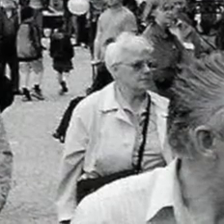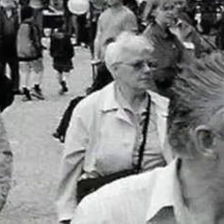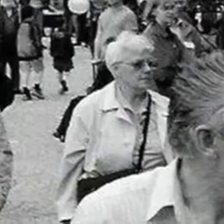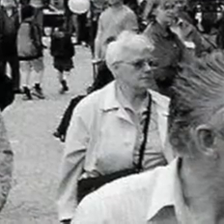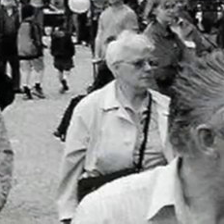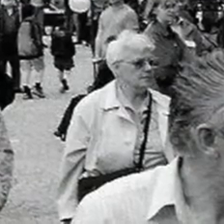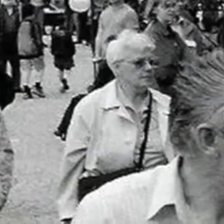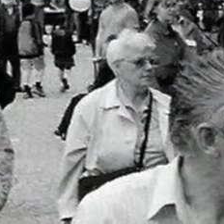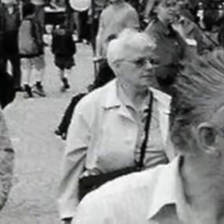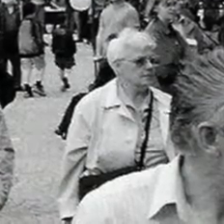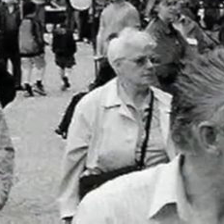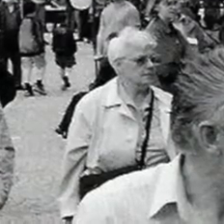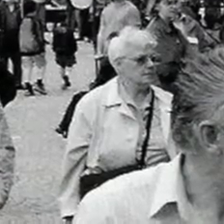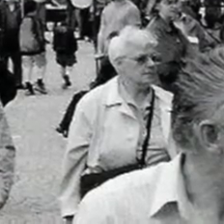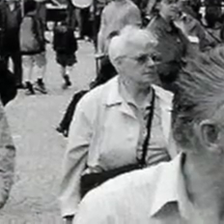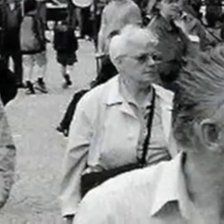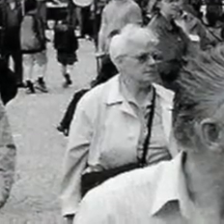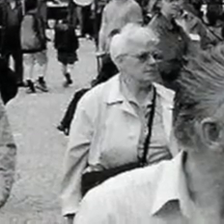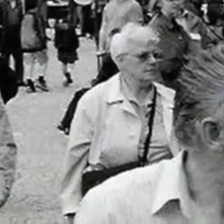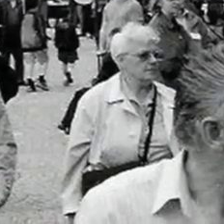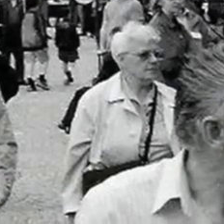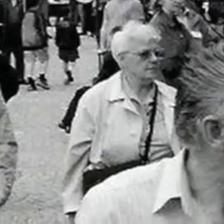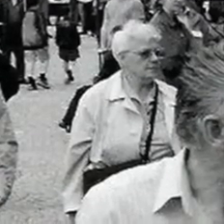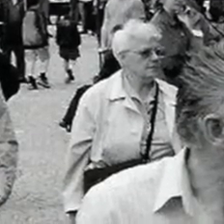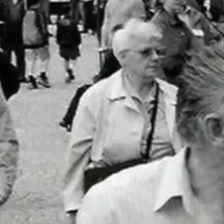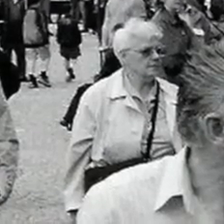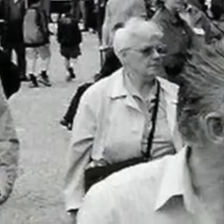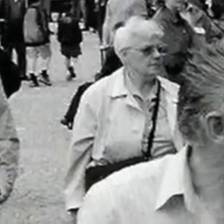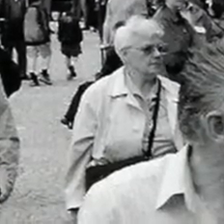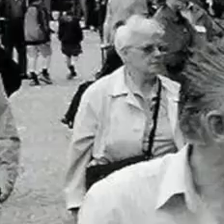during the 1999 Independence Festival in Manchester.